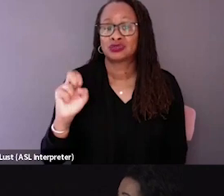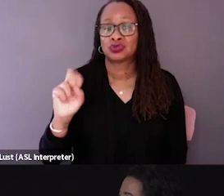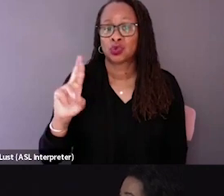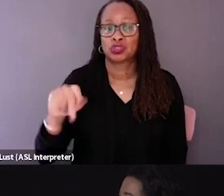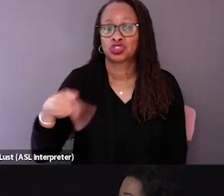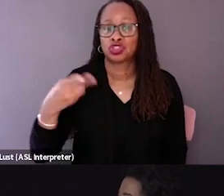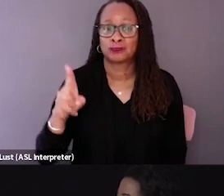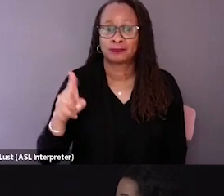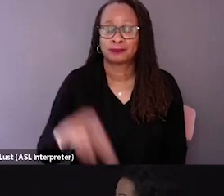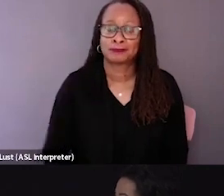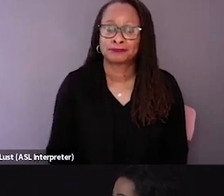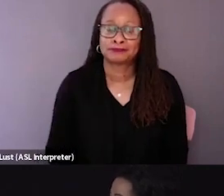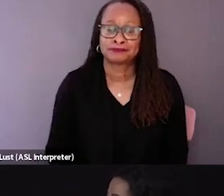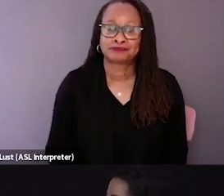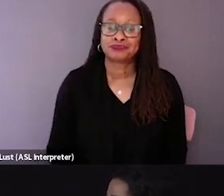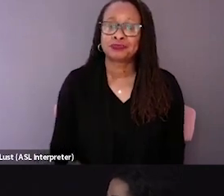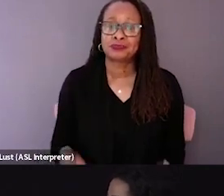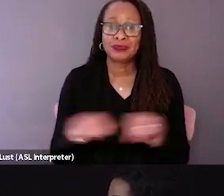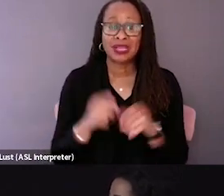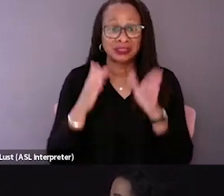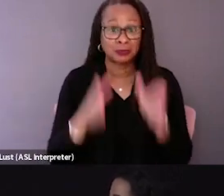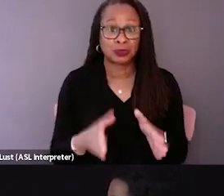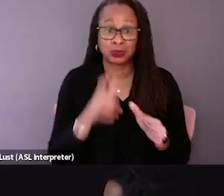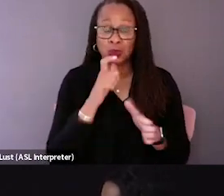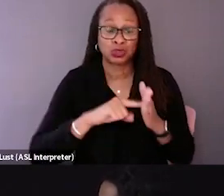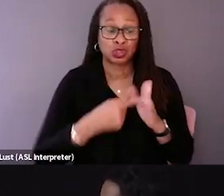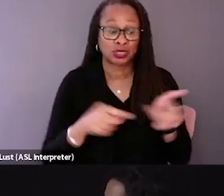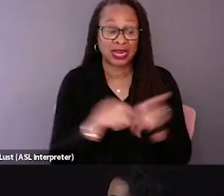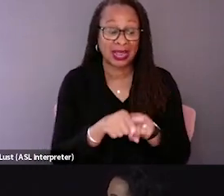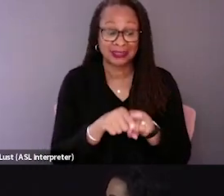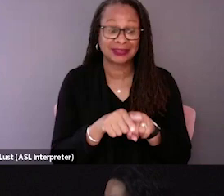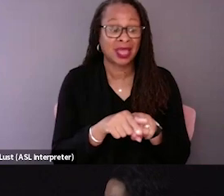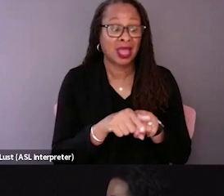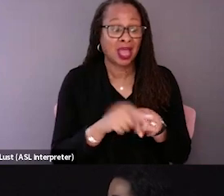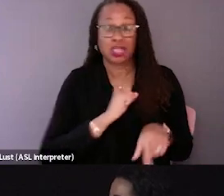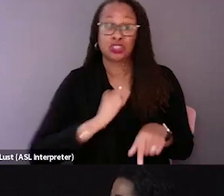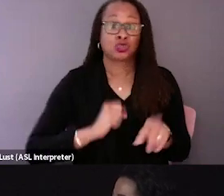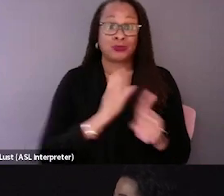As someone who is a would began as a Judy Blume super fan and as someone who's come to her work now,